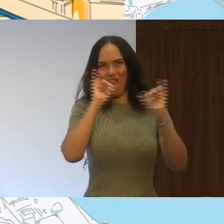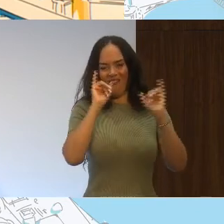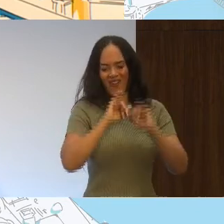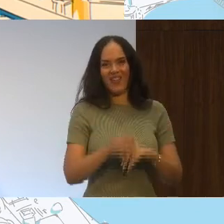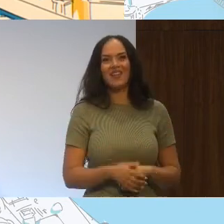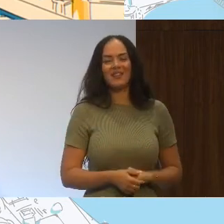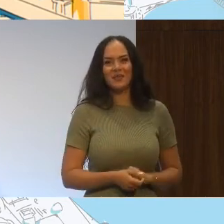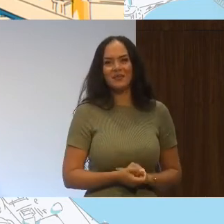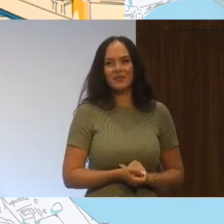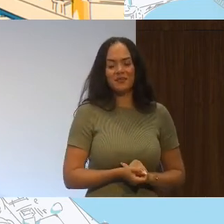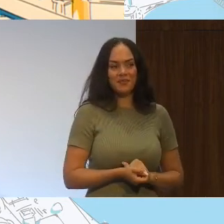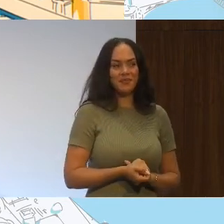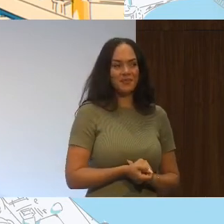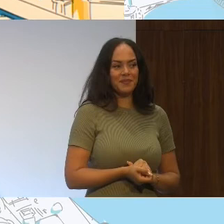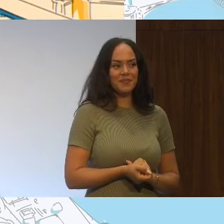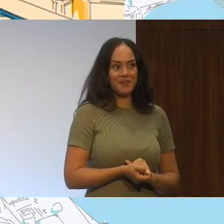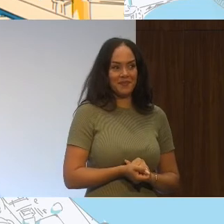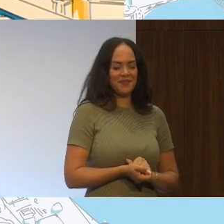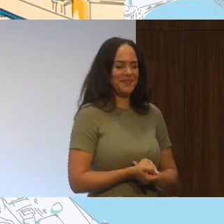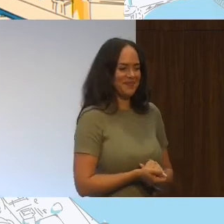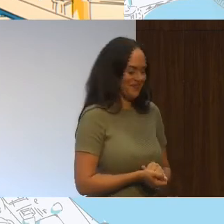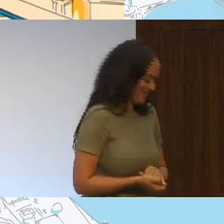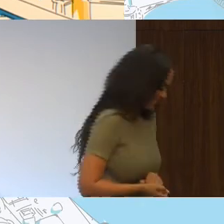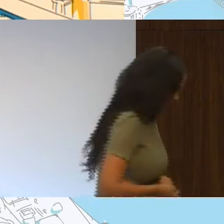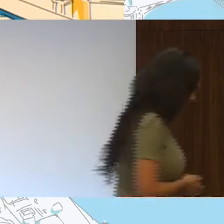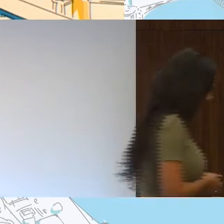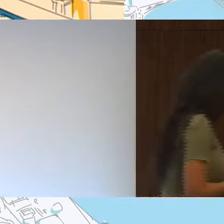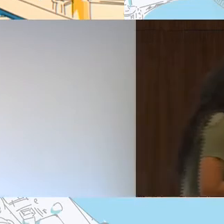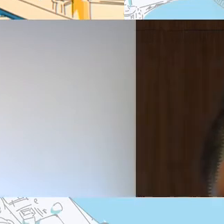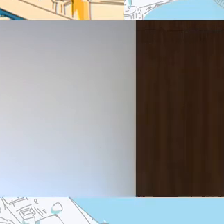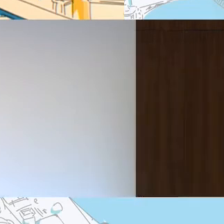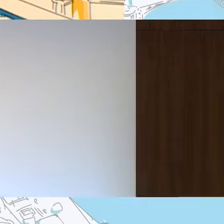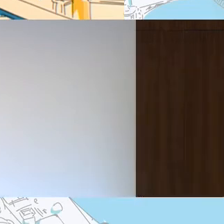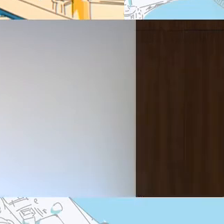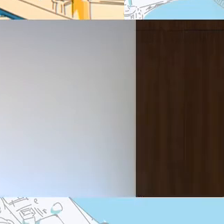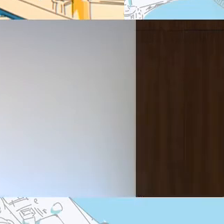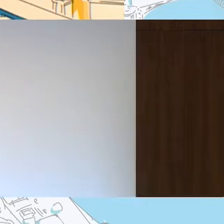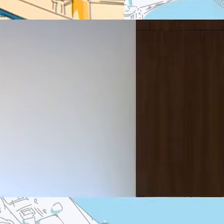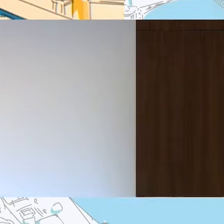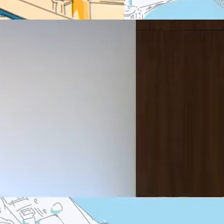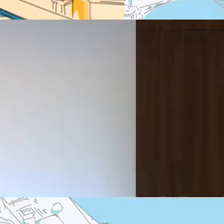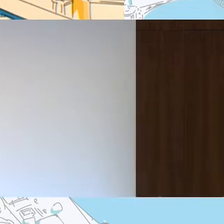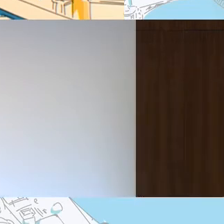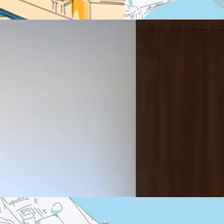So Peter I see the first paper on the CGRP was published in 79 or some 88, 89, 88.